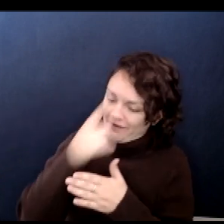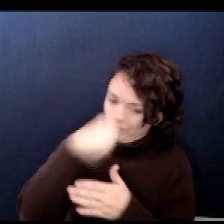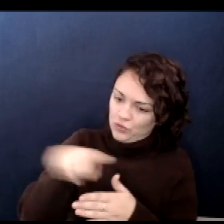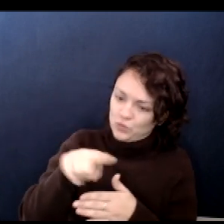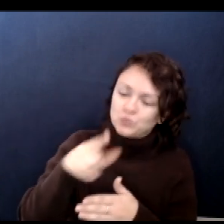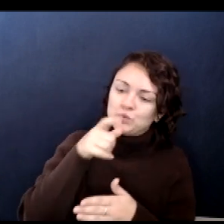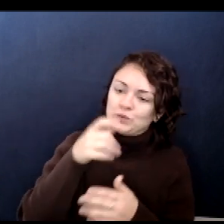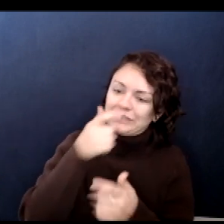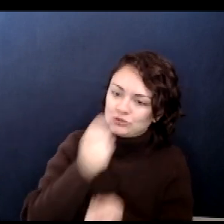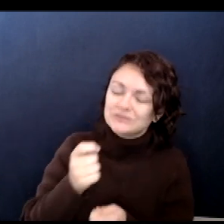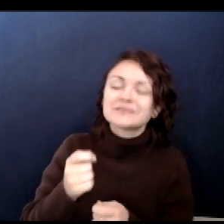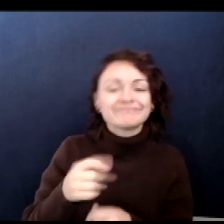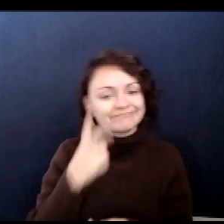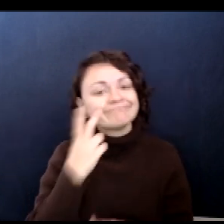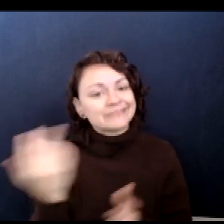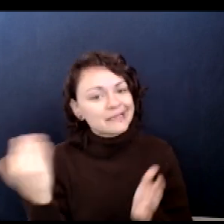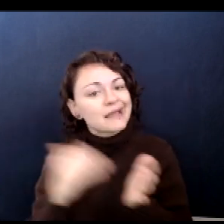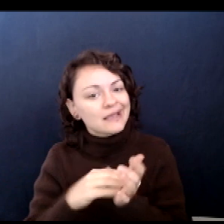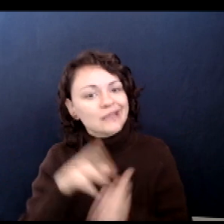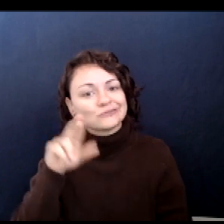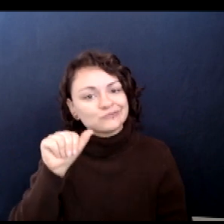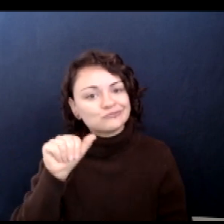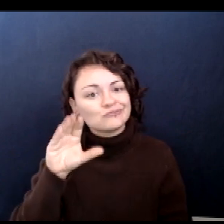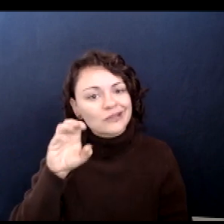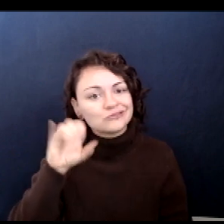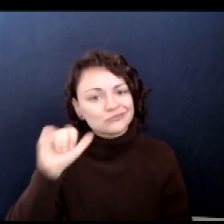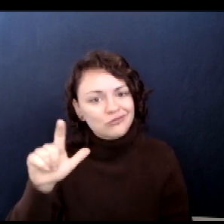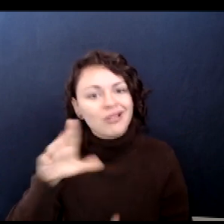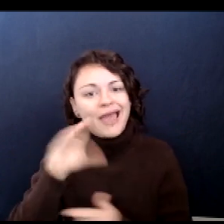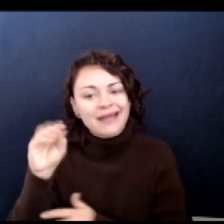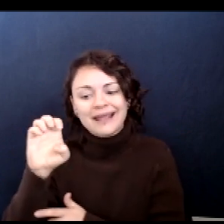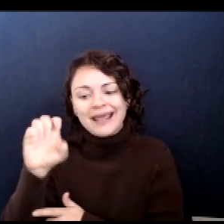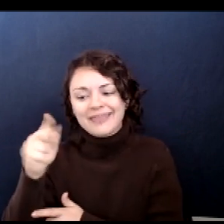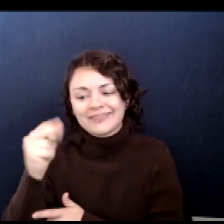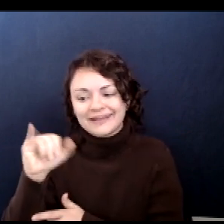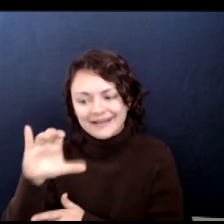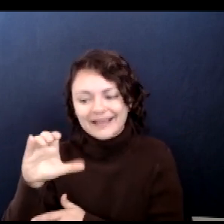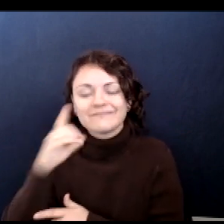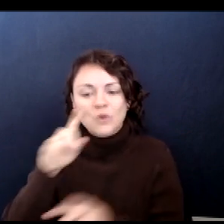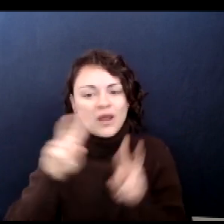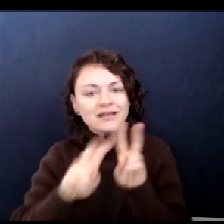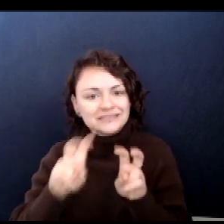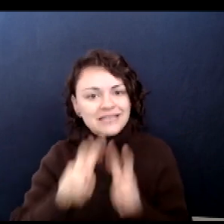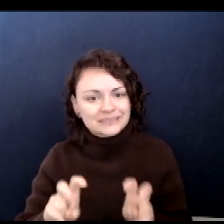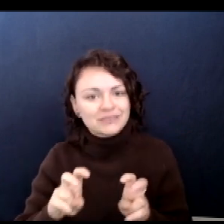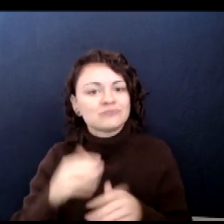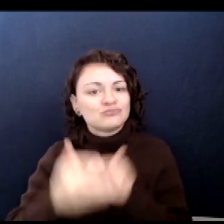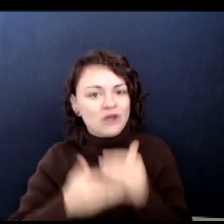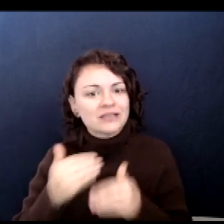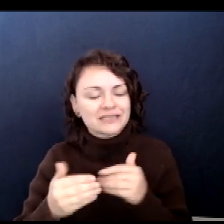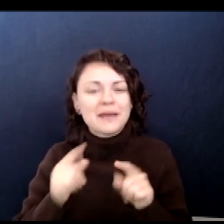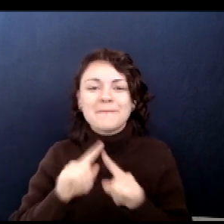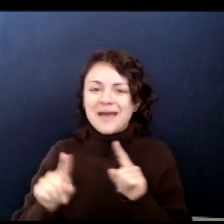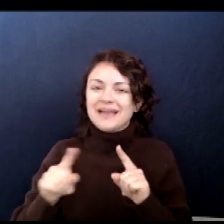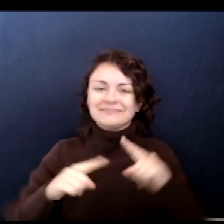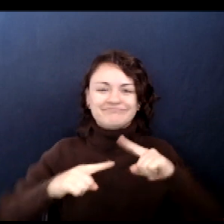racial and ethnic disparities in the assessment process. But sort of the trends for that were varied, differed by racial ethnic groups